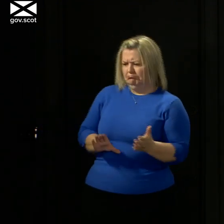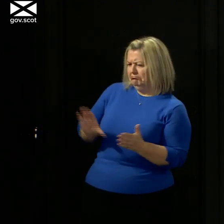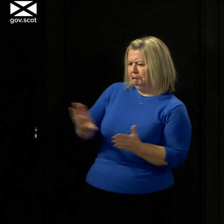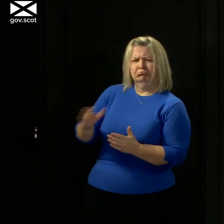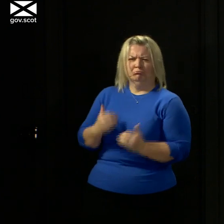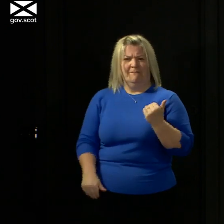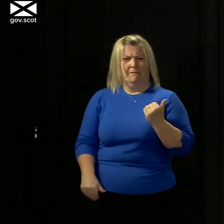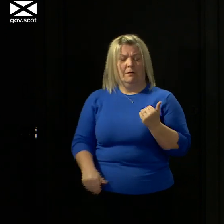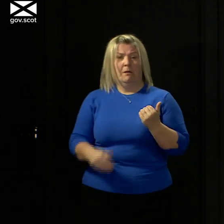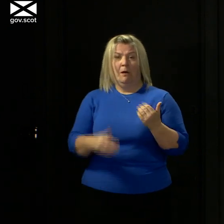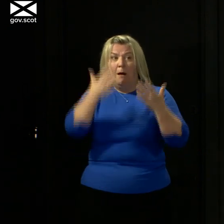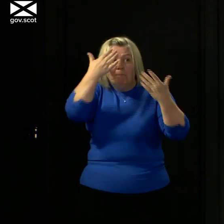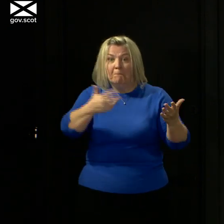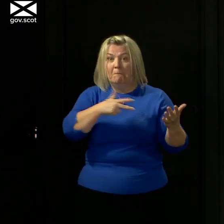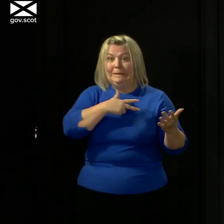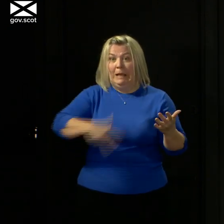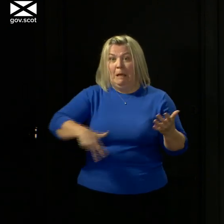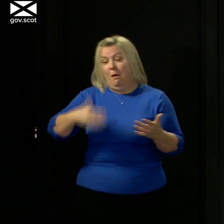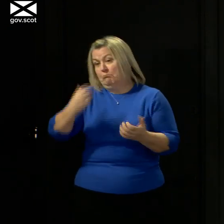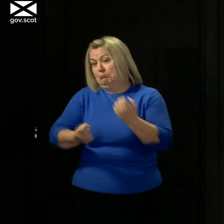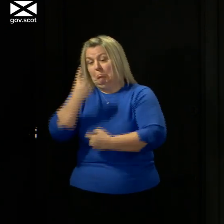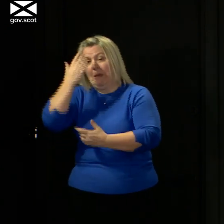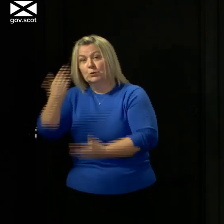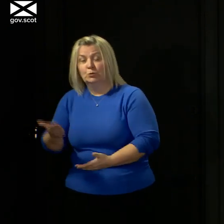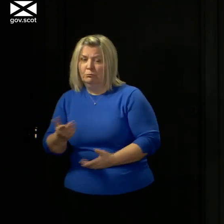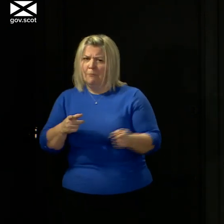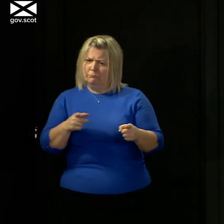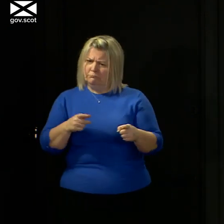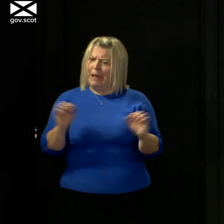Denmark but in principle yes I do think those kind of principles have to apply